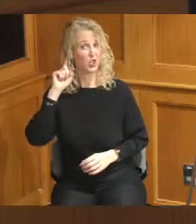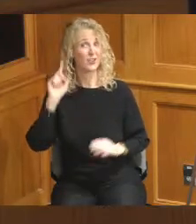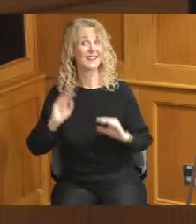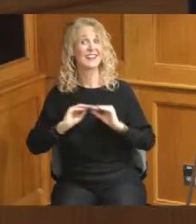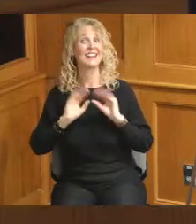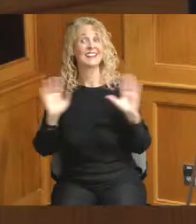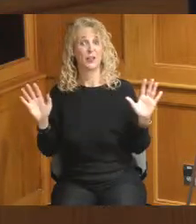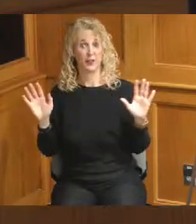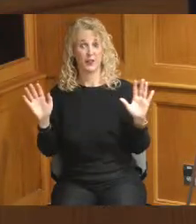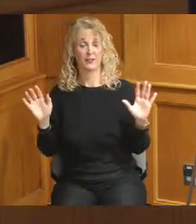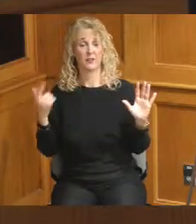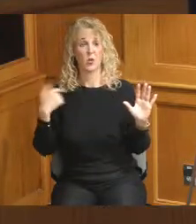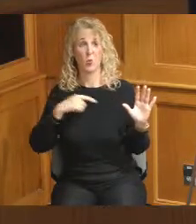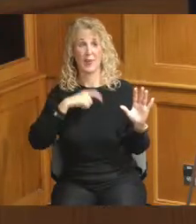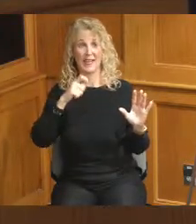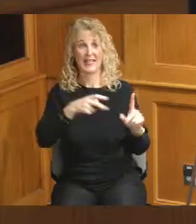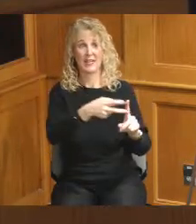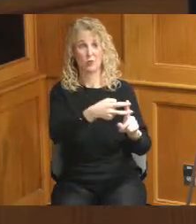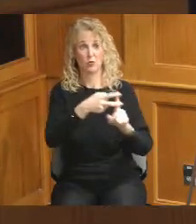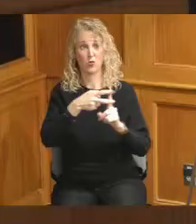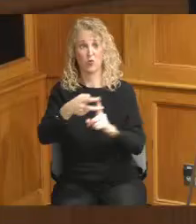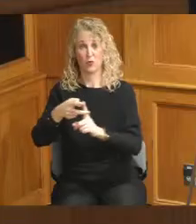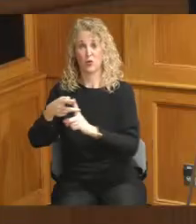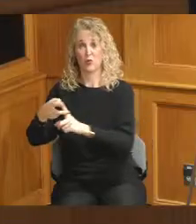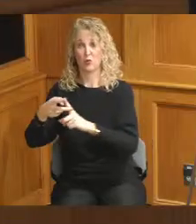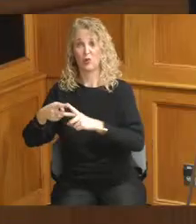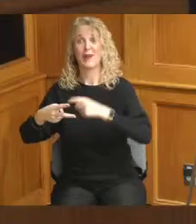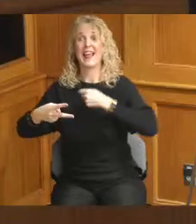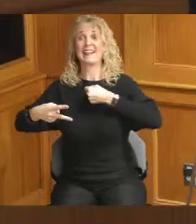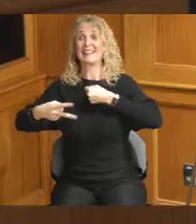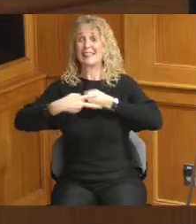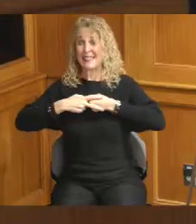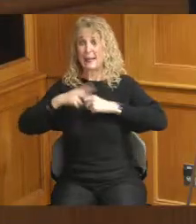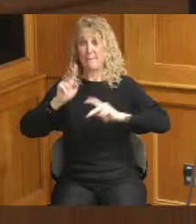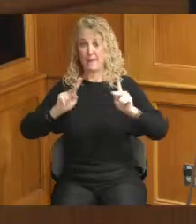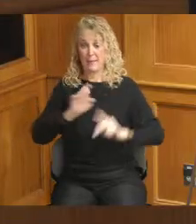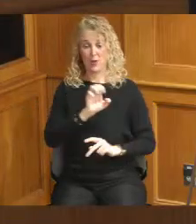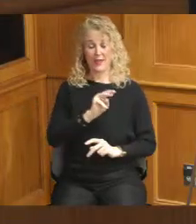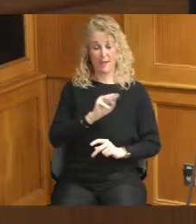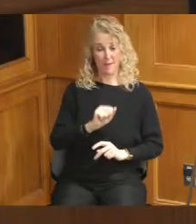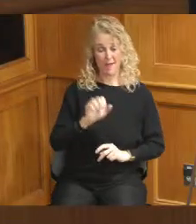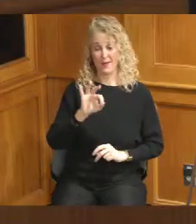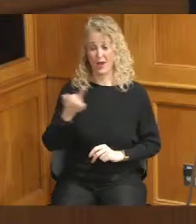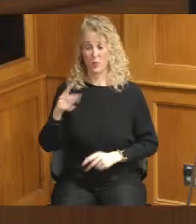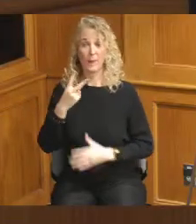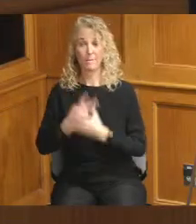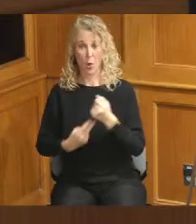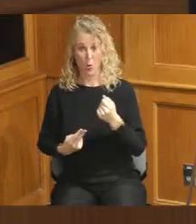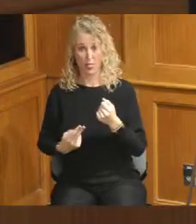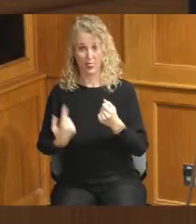we need to recruit and retain good people both for EMA and for 911 and we were struggling to